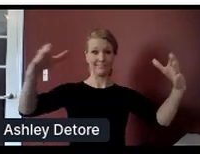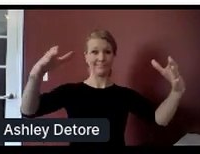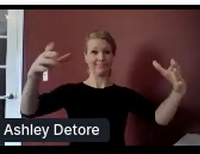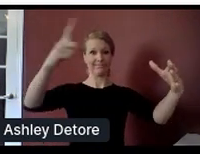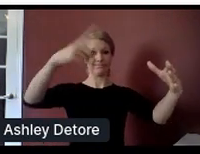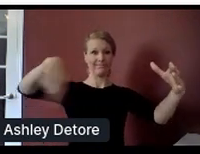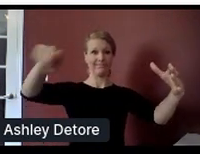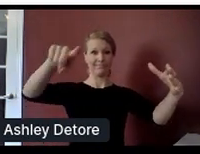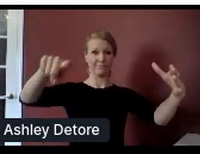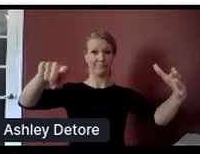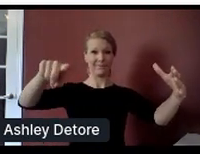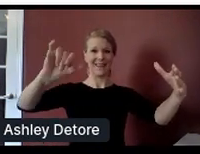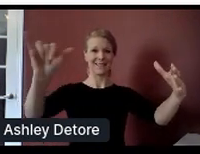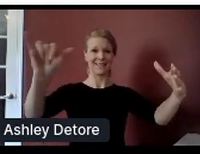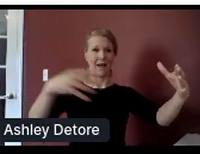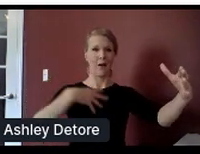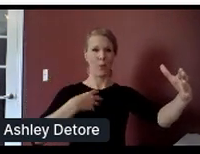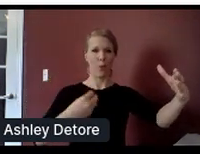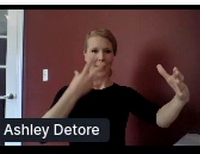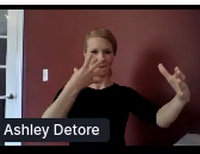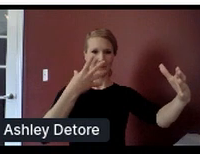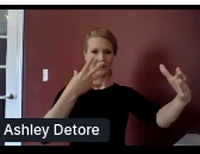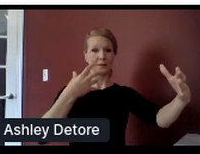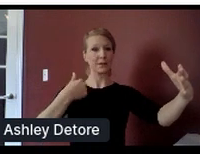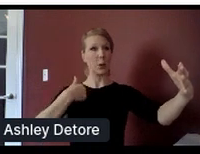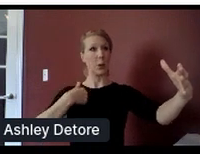can assimilate or emulate whiteness,